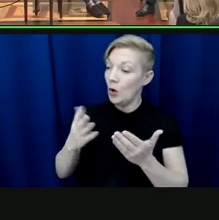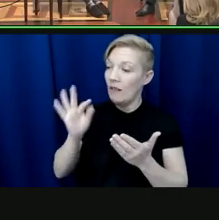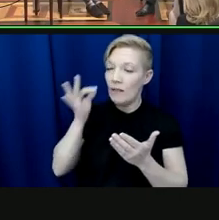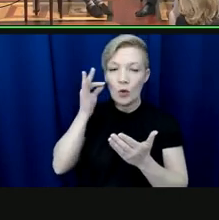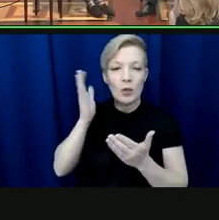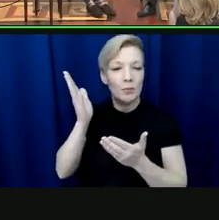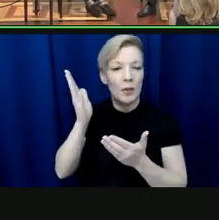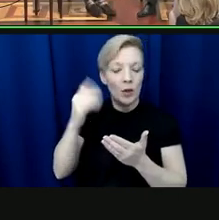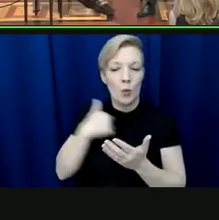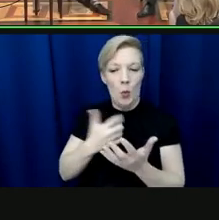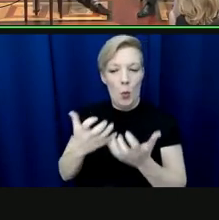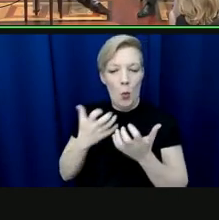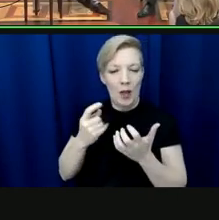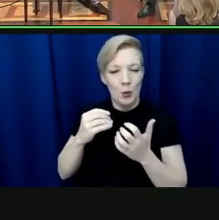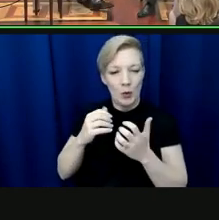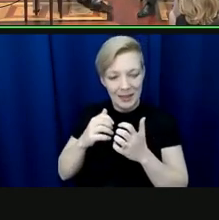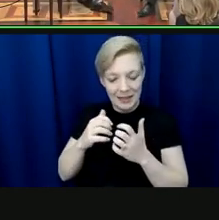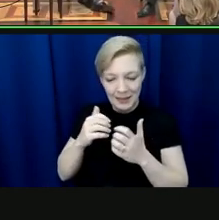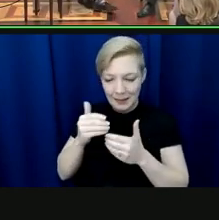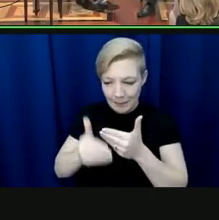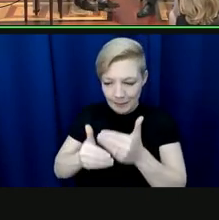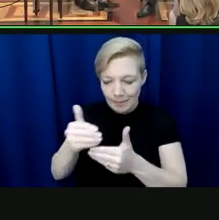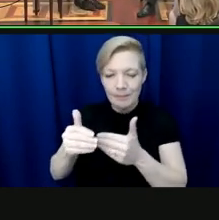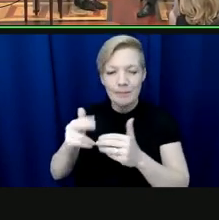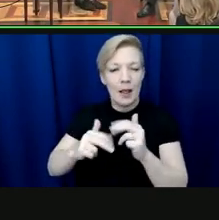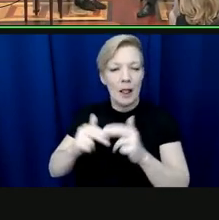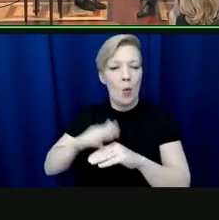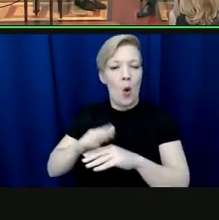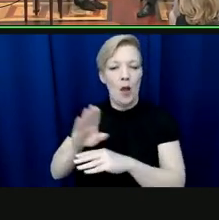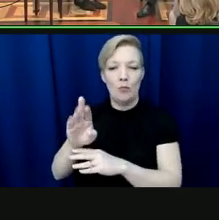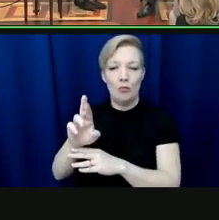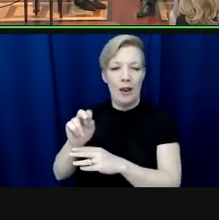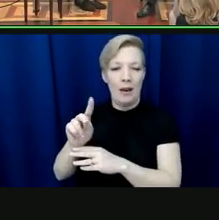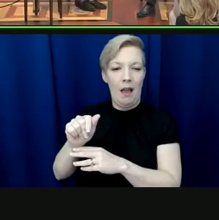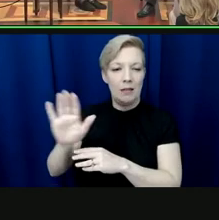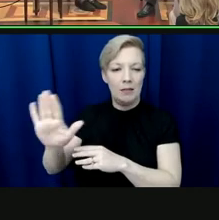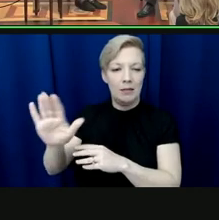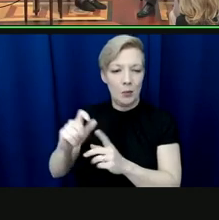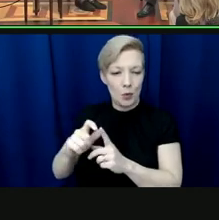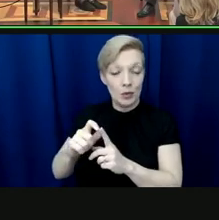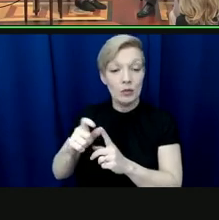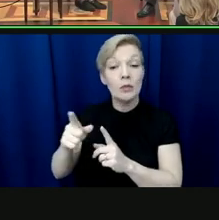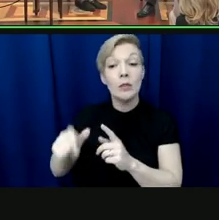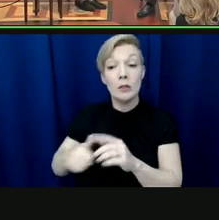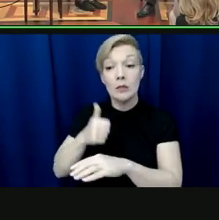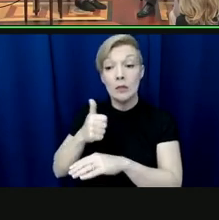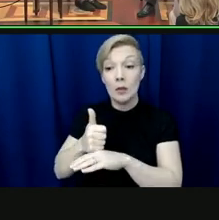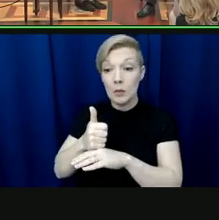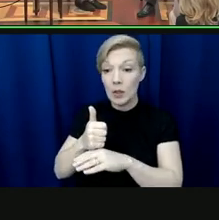building on Brenda's words, setting up and noting, wondering where we are today.